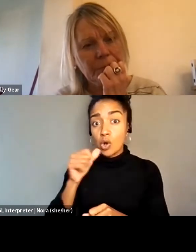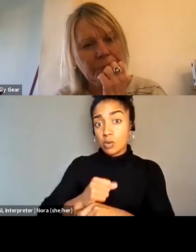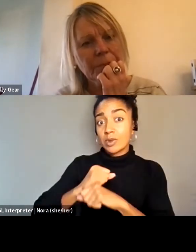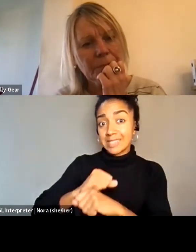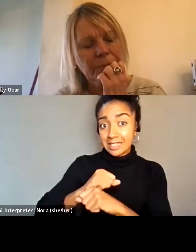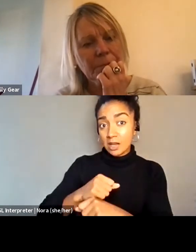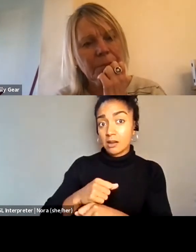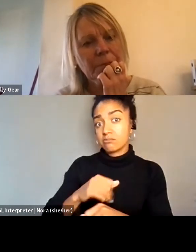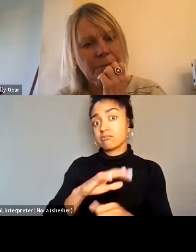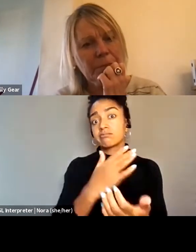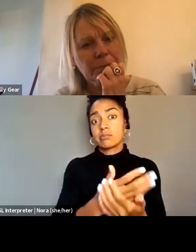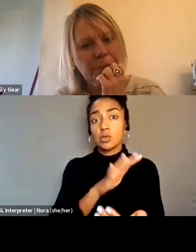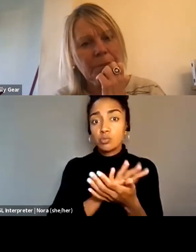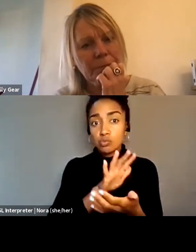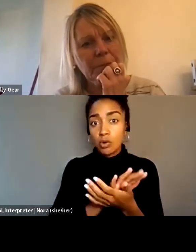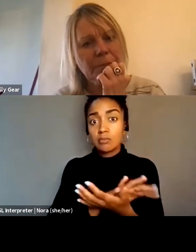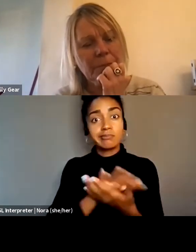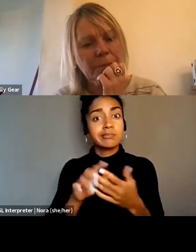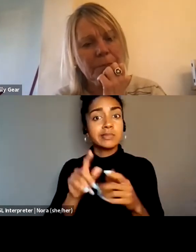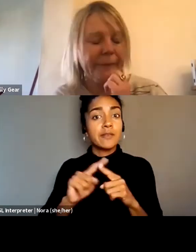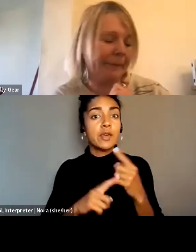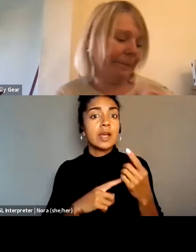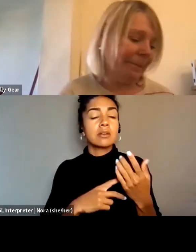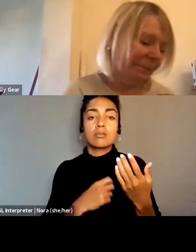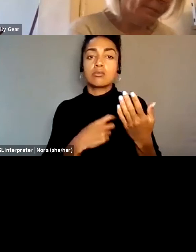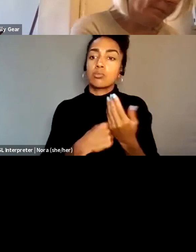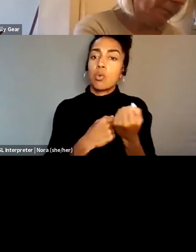support programs that they work around. So what we think is that that community